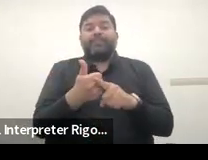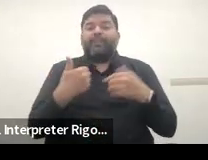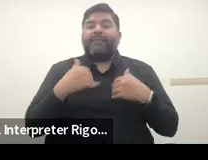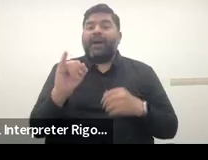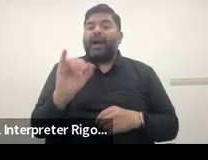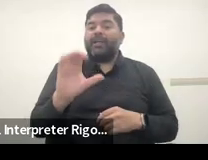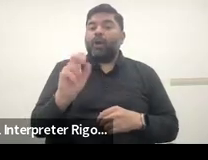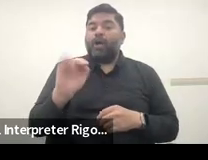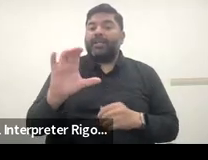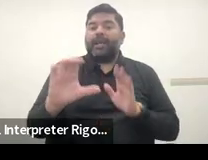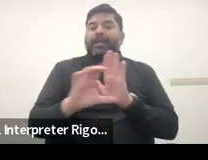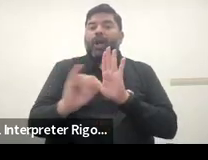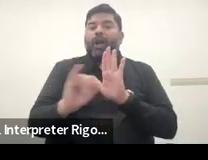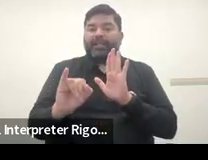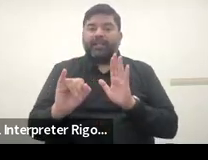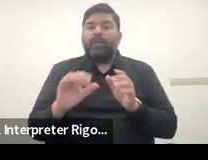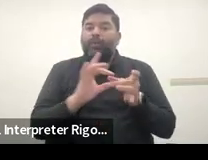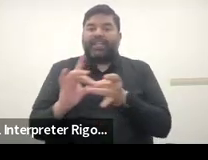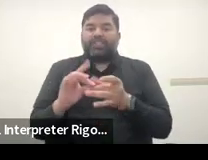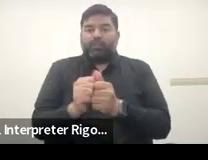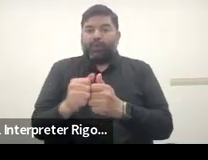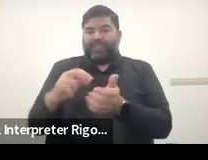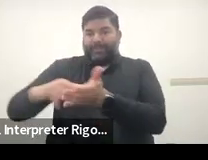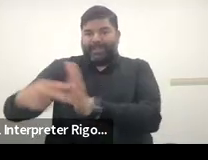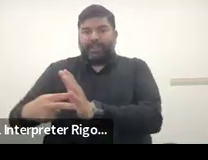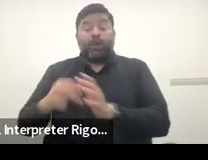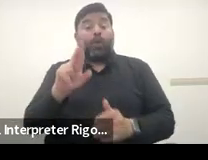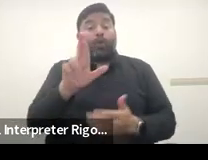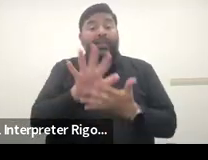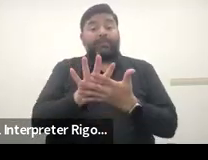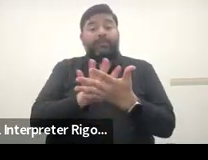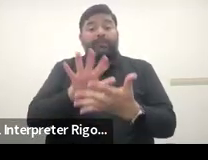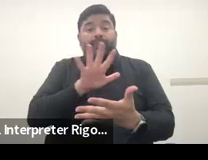kind of shows what the sign means, or it could be arbitrary. I don't— I'm pretty sure that president